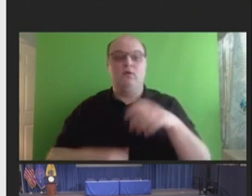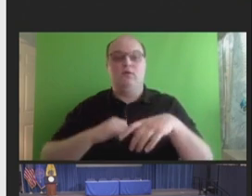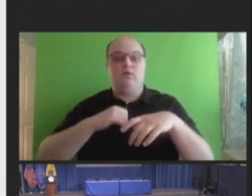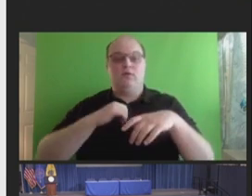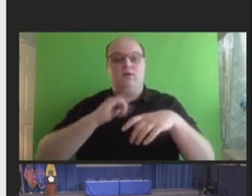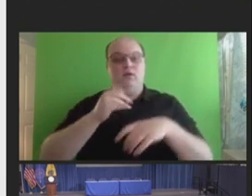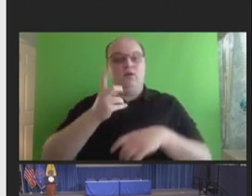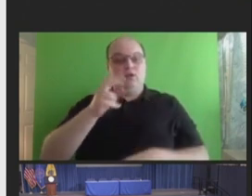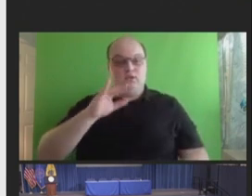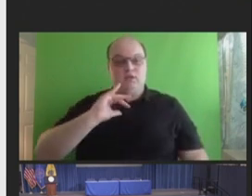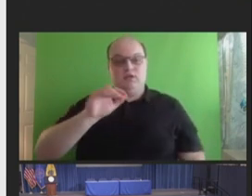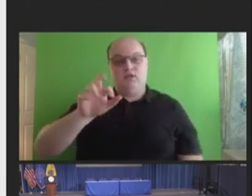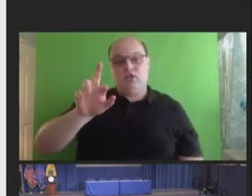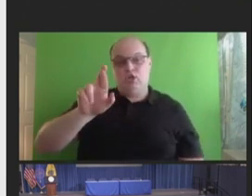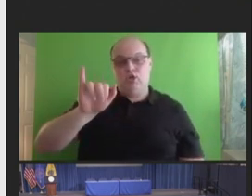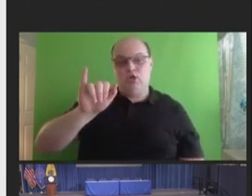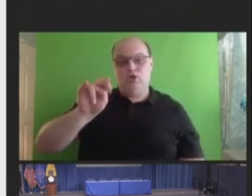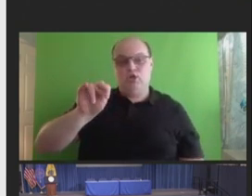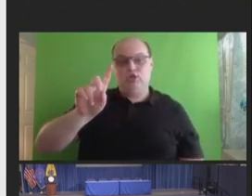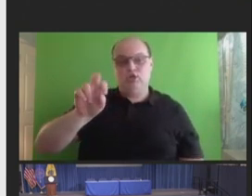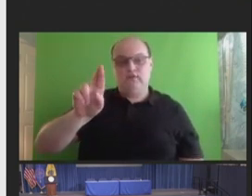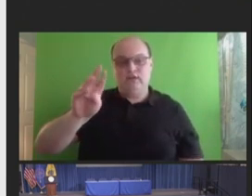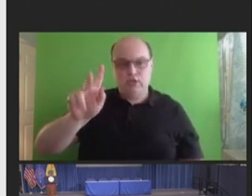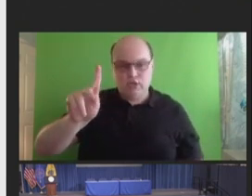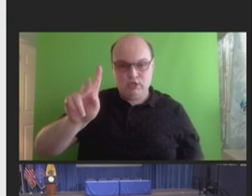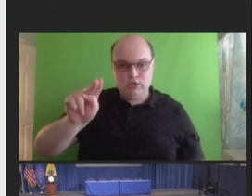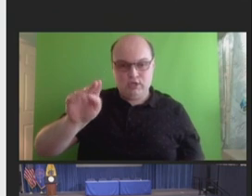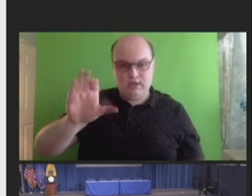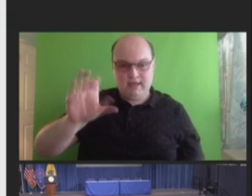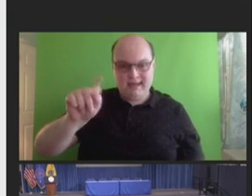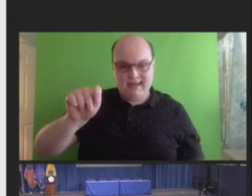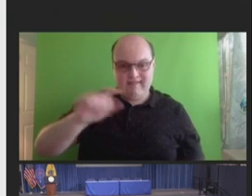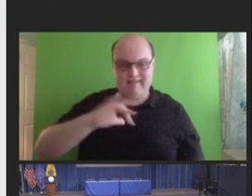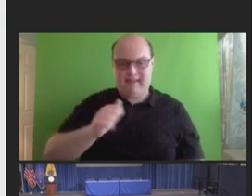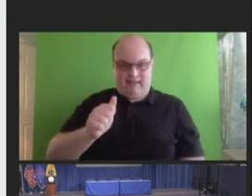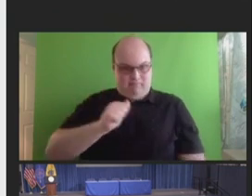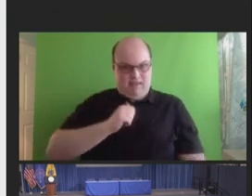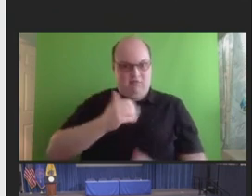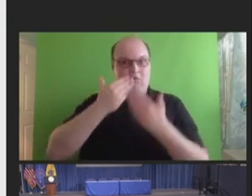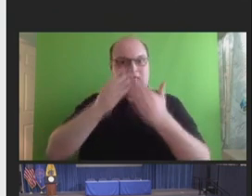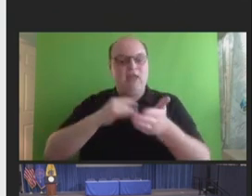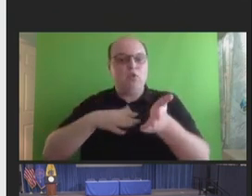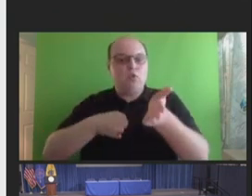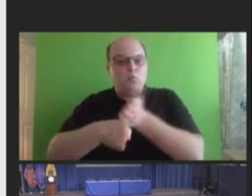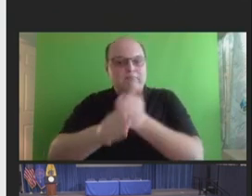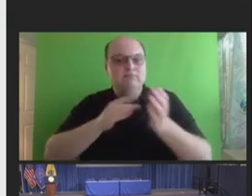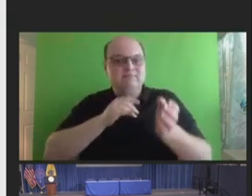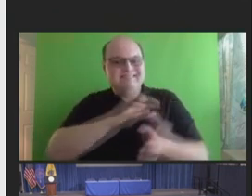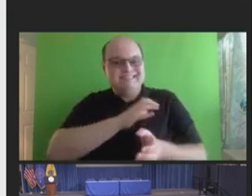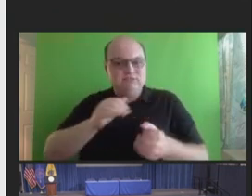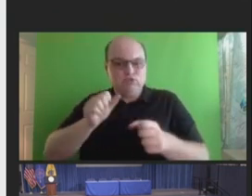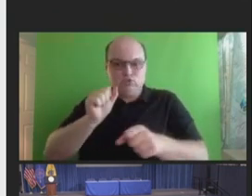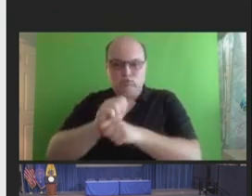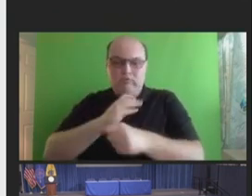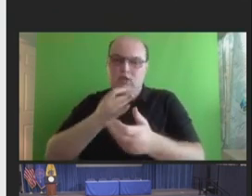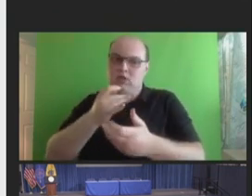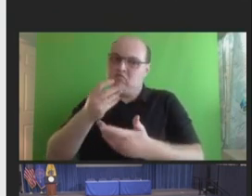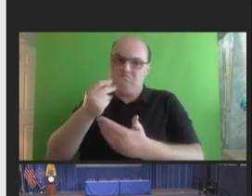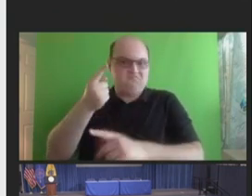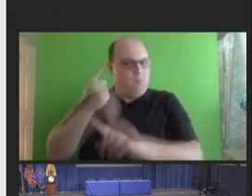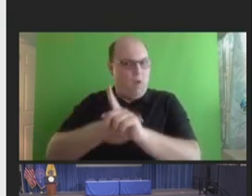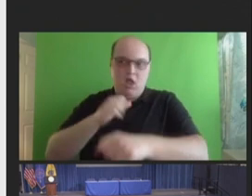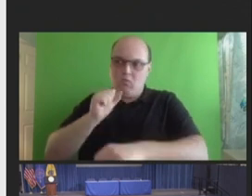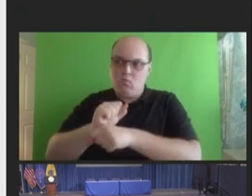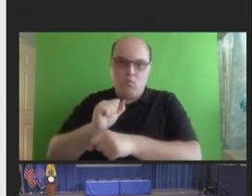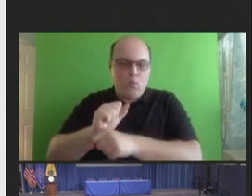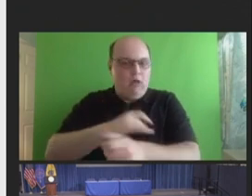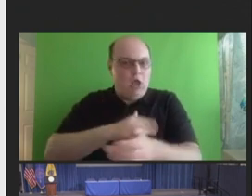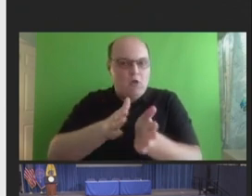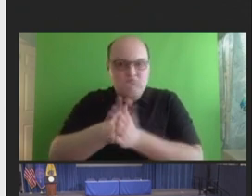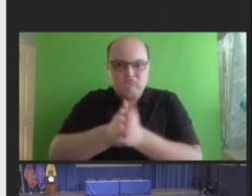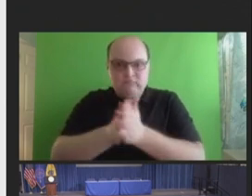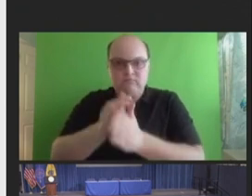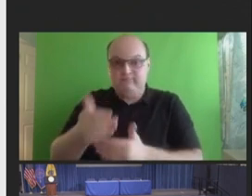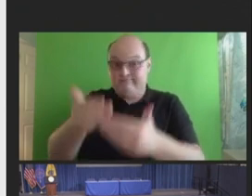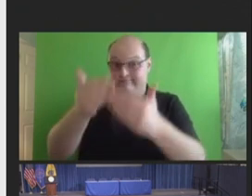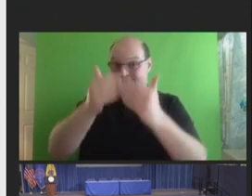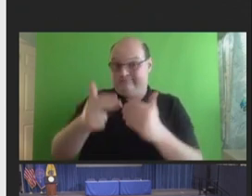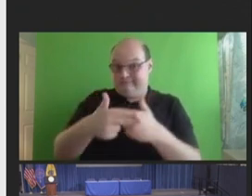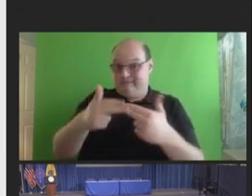to thank you and thank the subcommittee for work throughout the last months. Next slide,